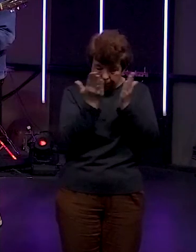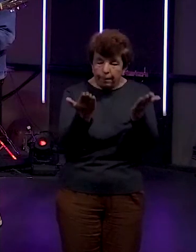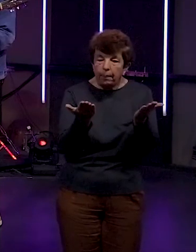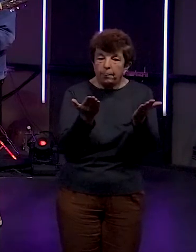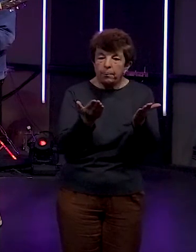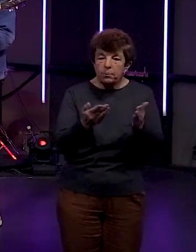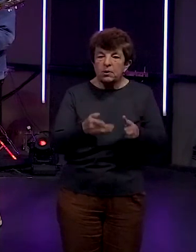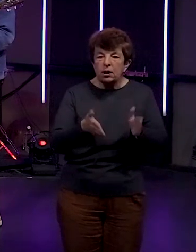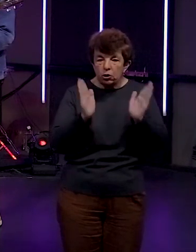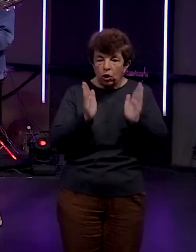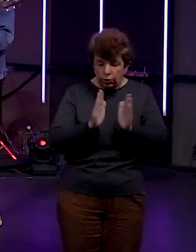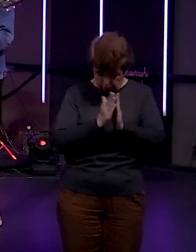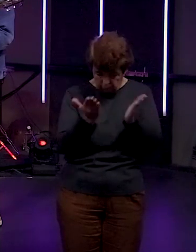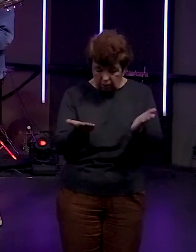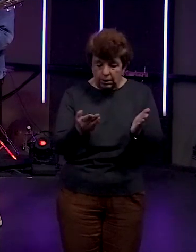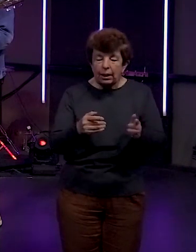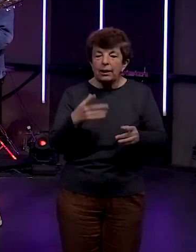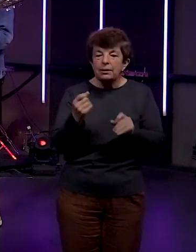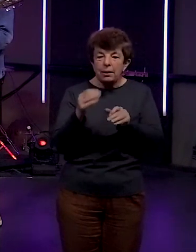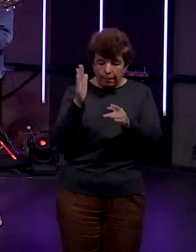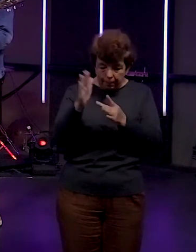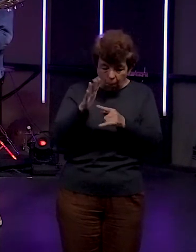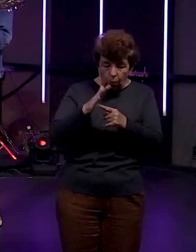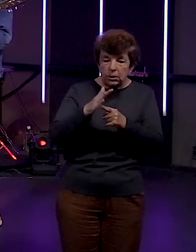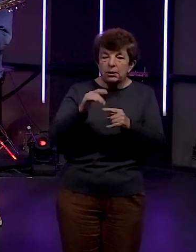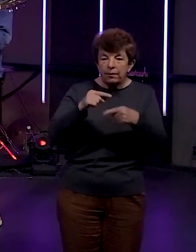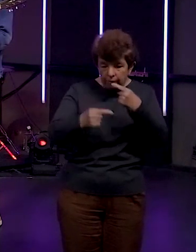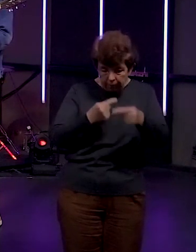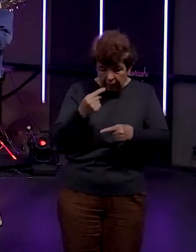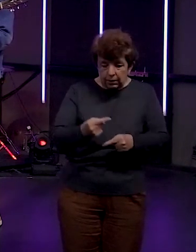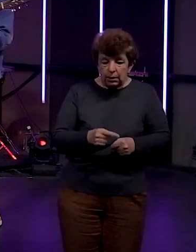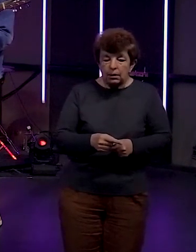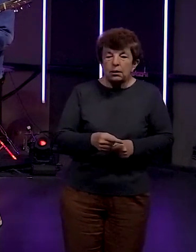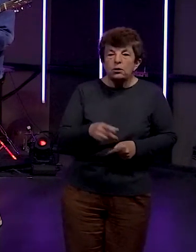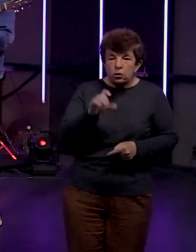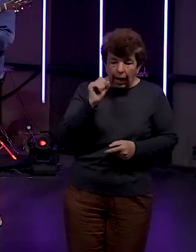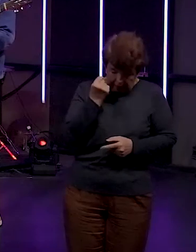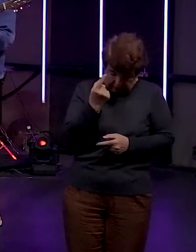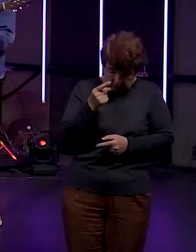on email there's some important things too take note of in there. Check your